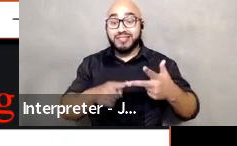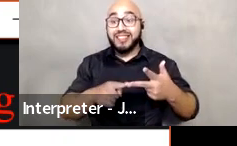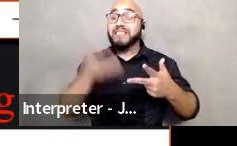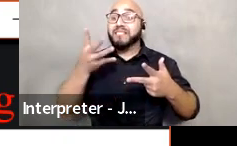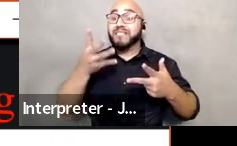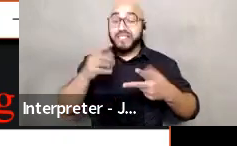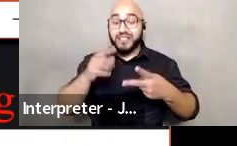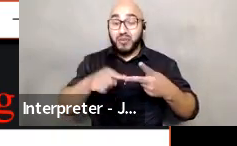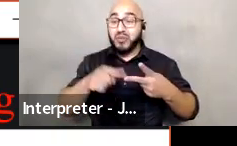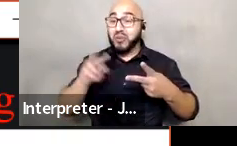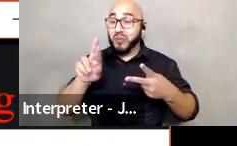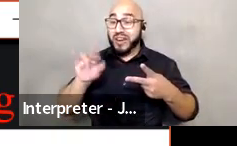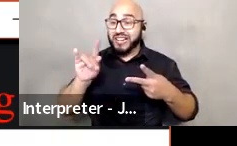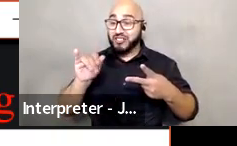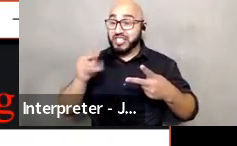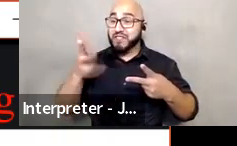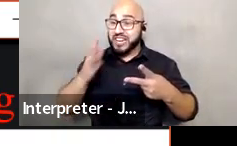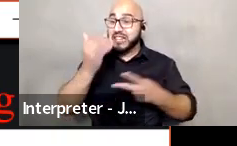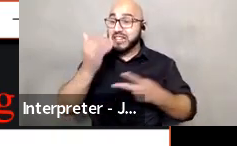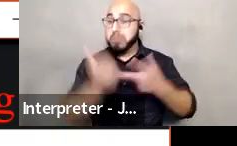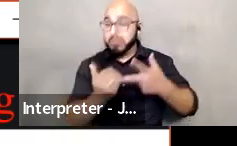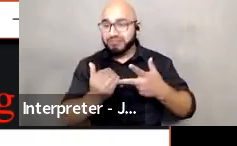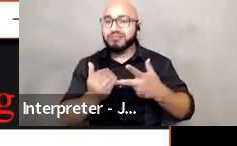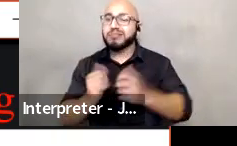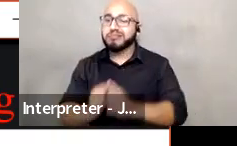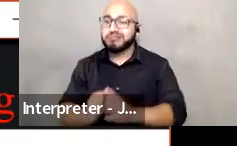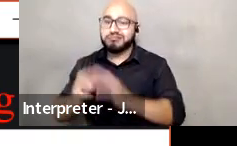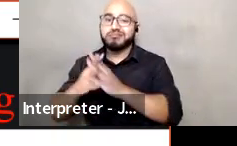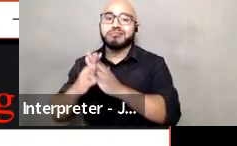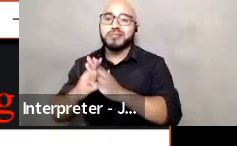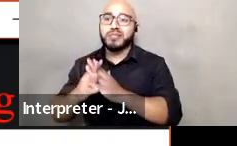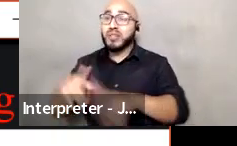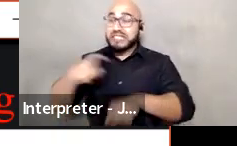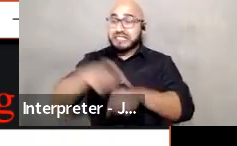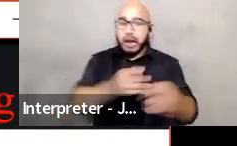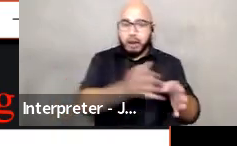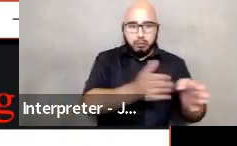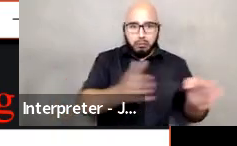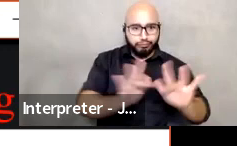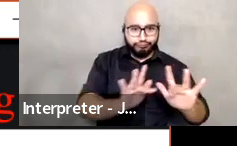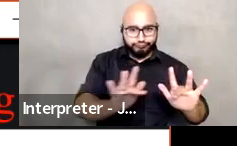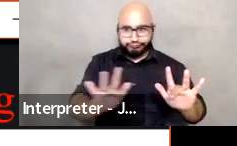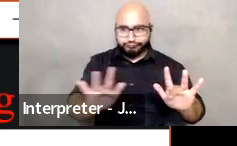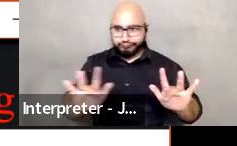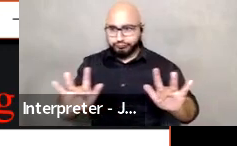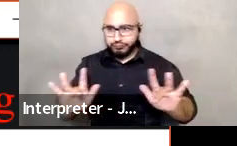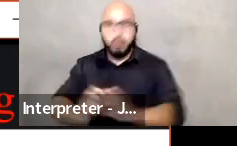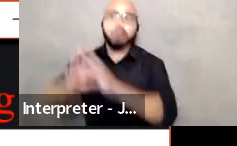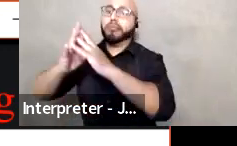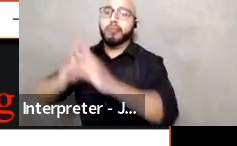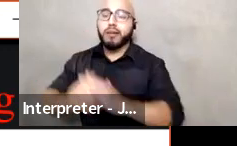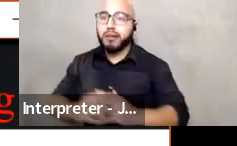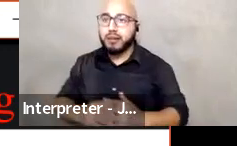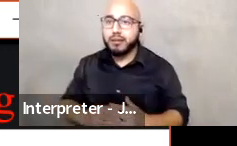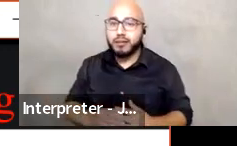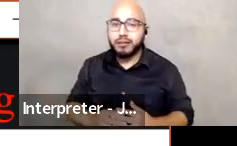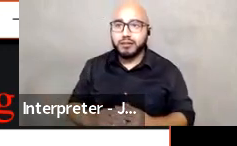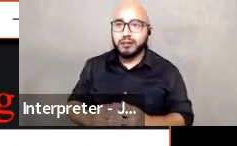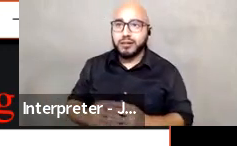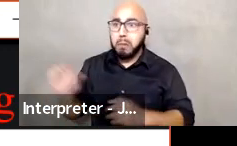See the real monument building kind of. A. Flurry in. The early 19.